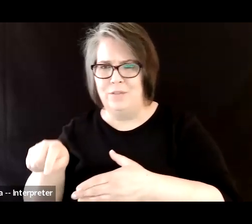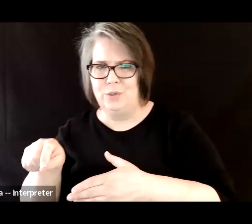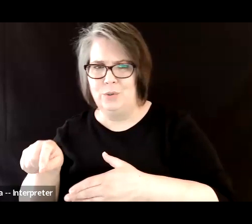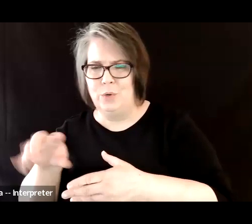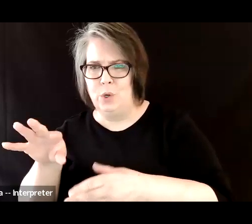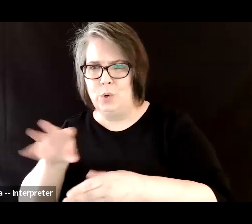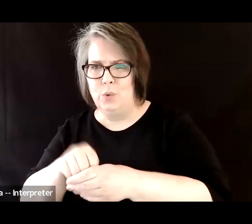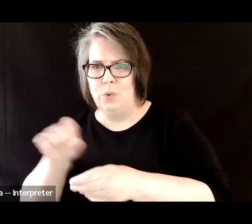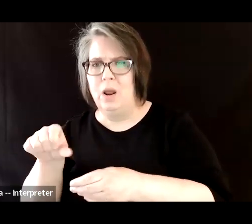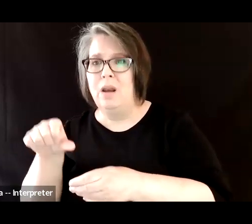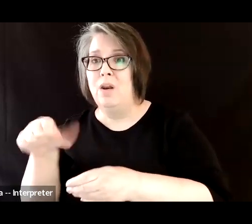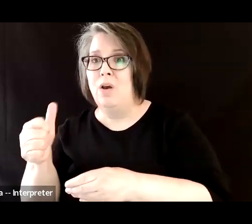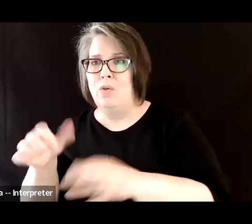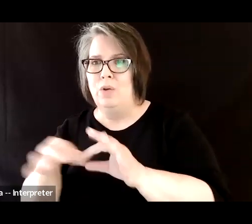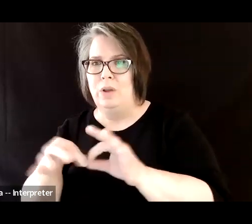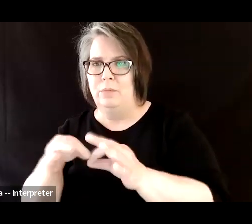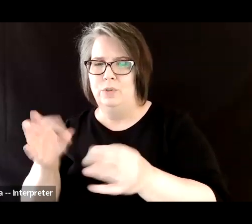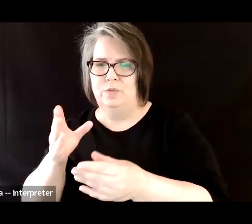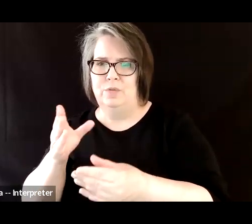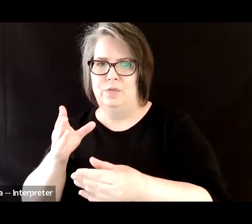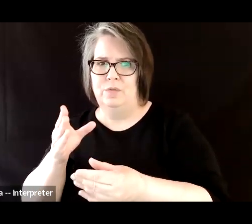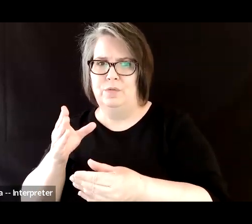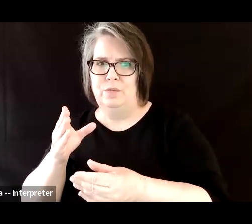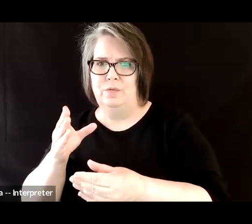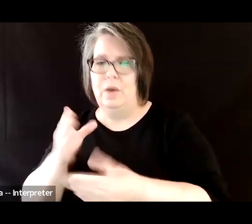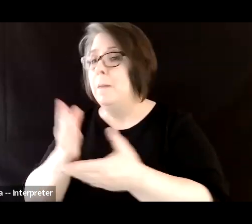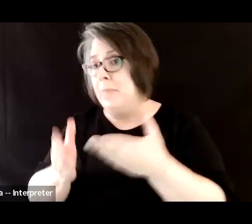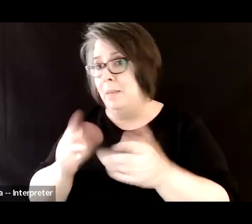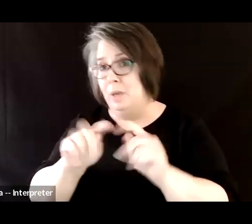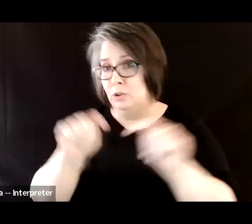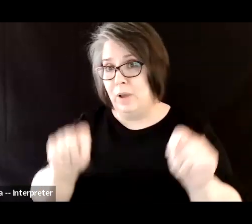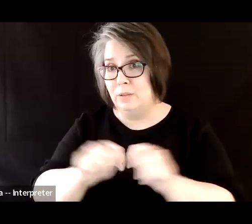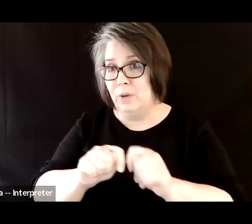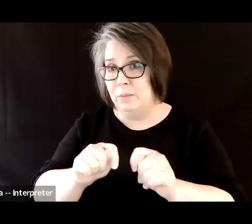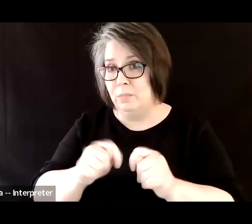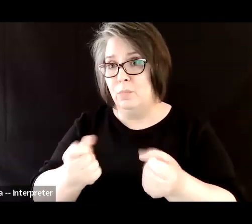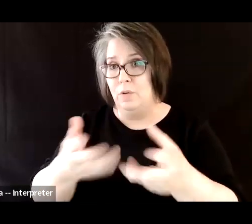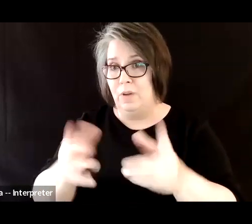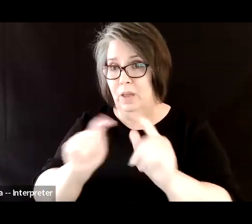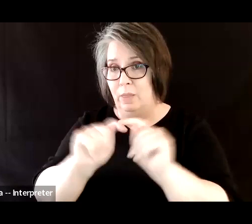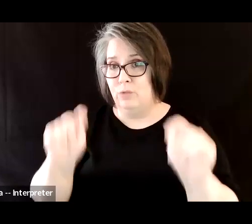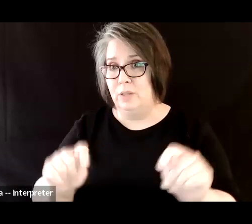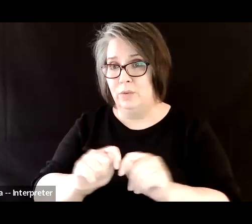include maybe a transcript but I don't know.